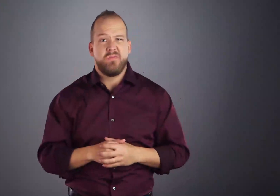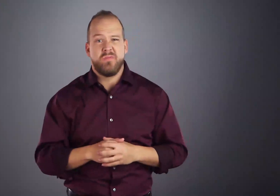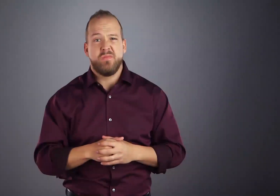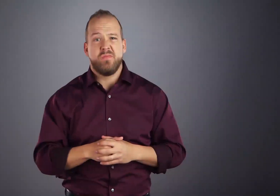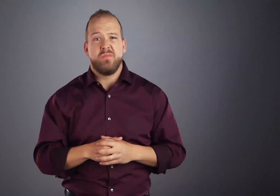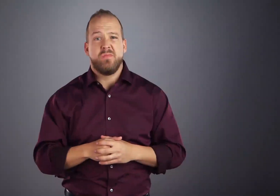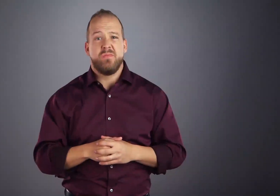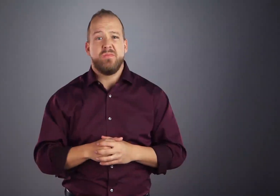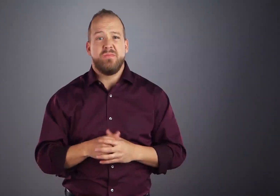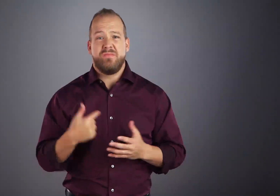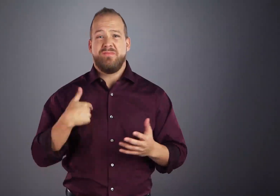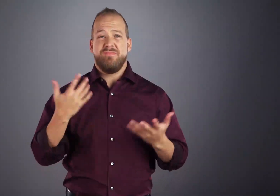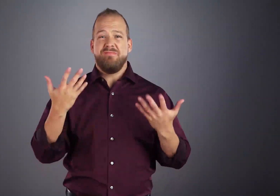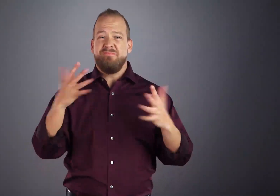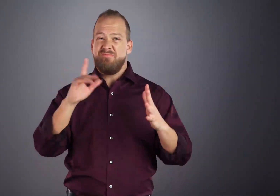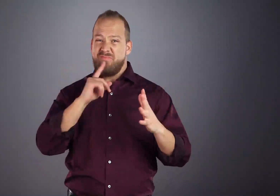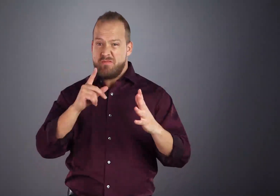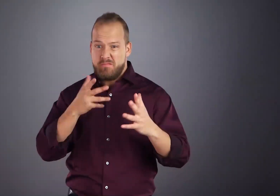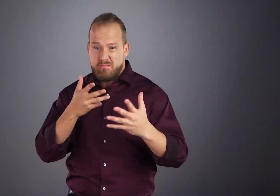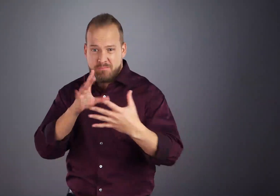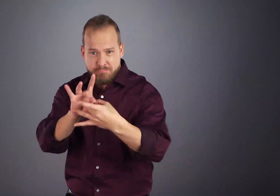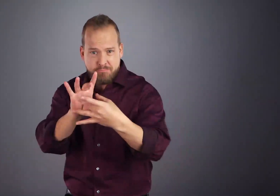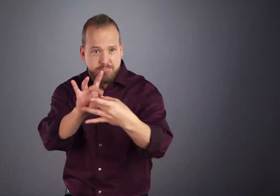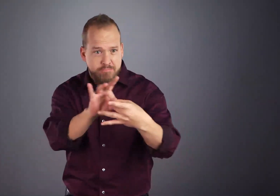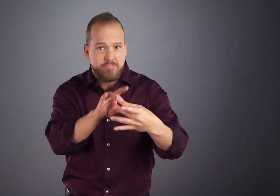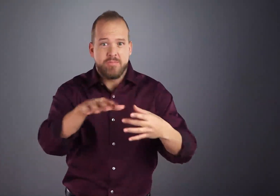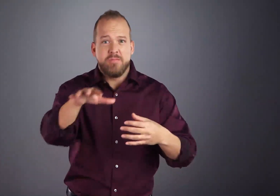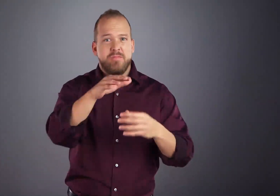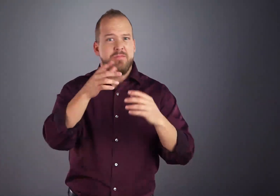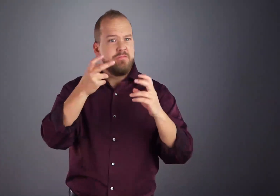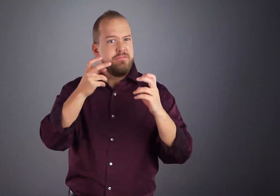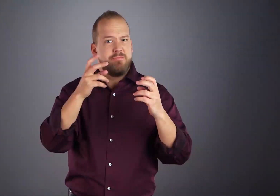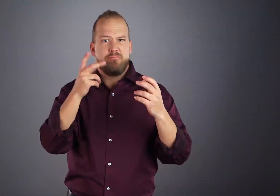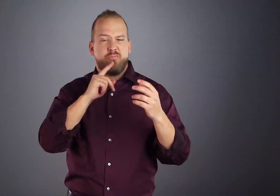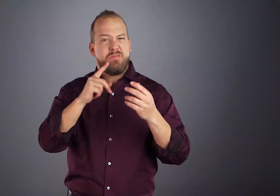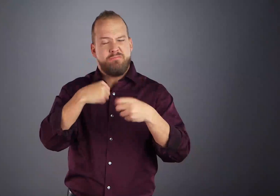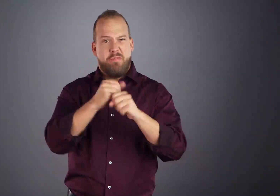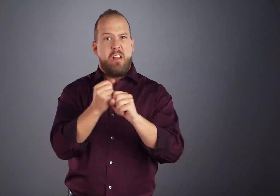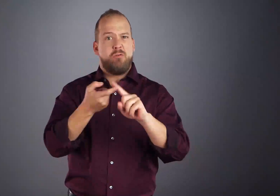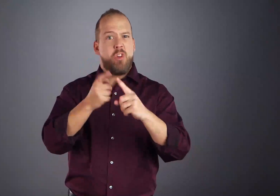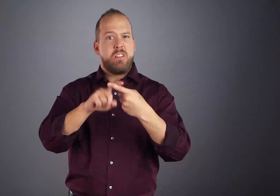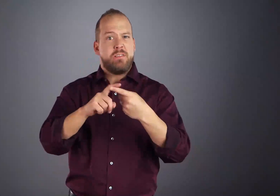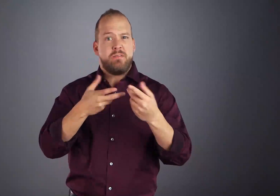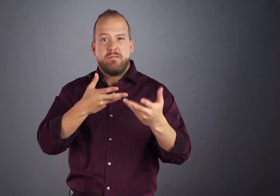It is a design for living that works in rough going.